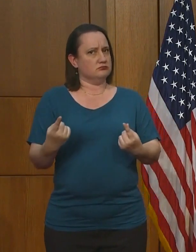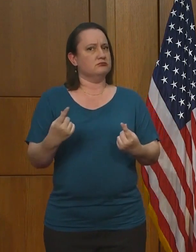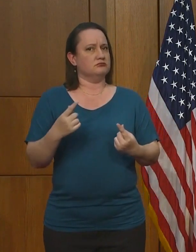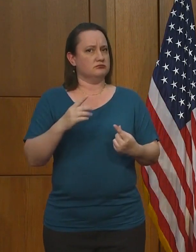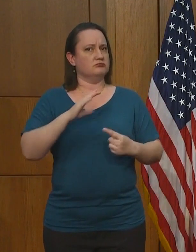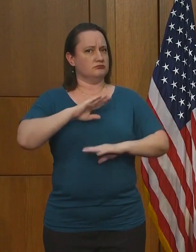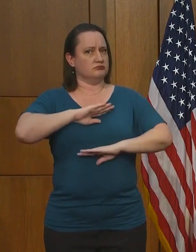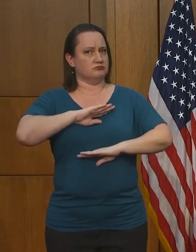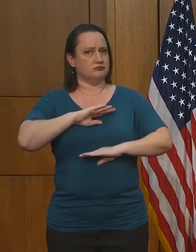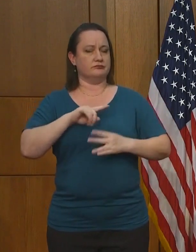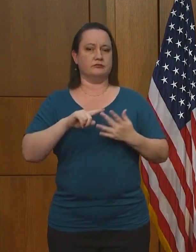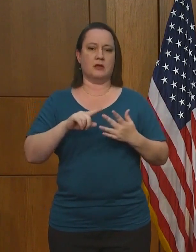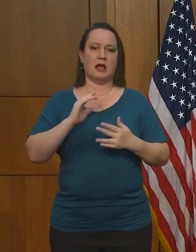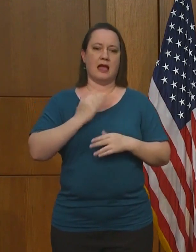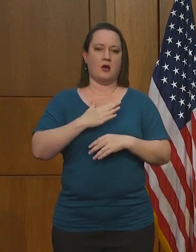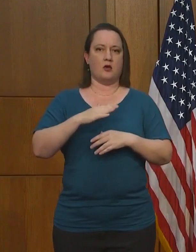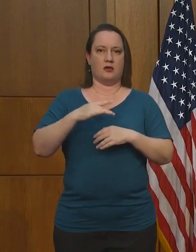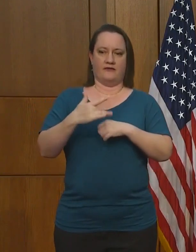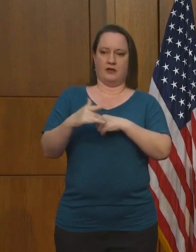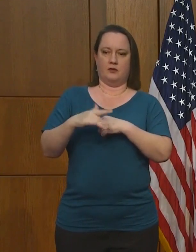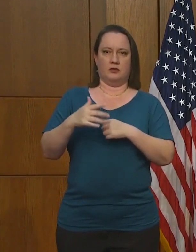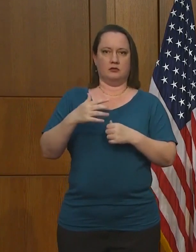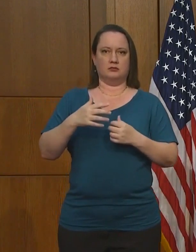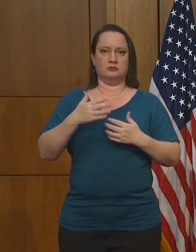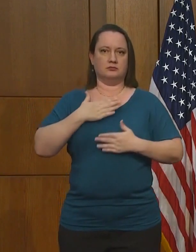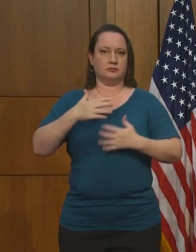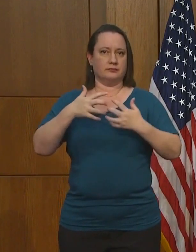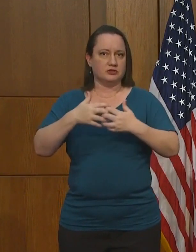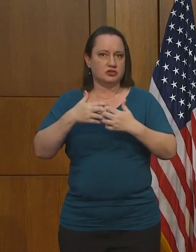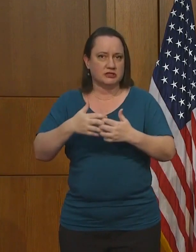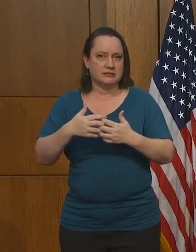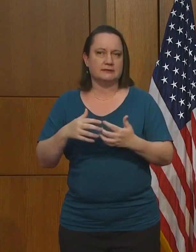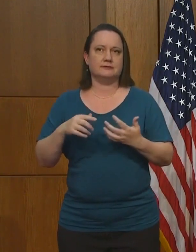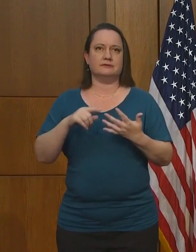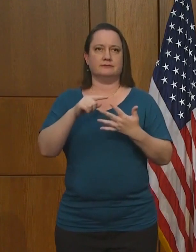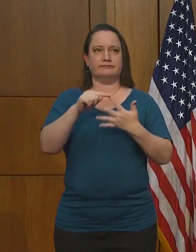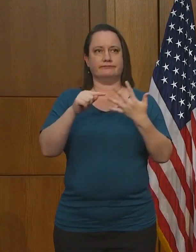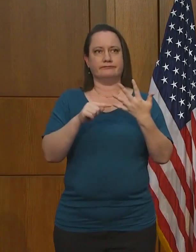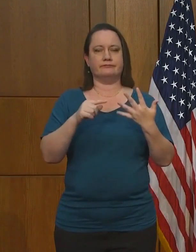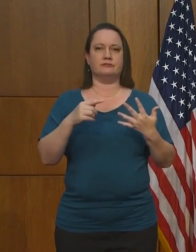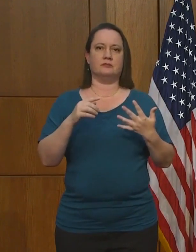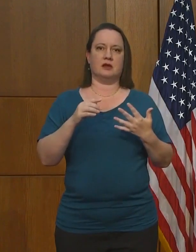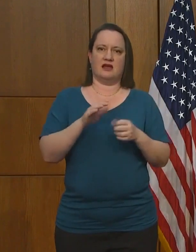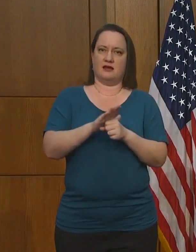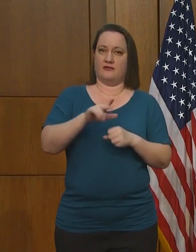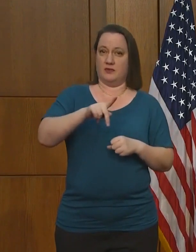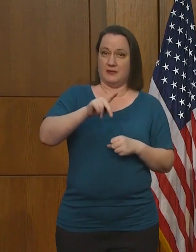STRONG- ERR OF THE CAPACITY FOR